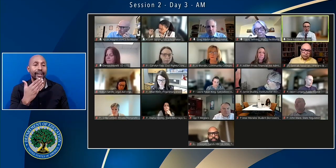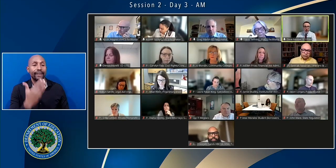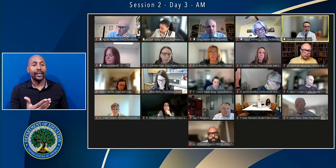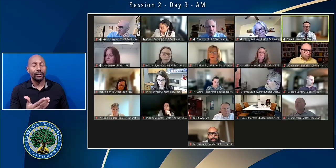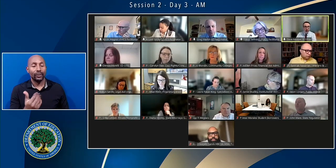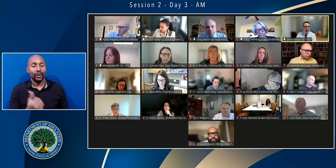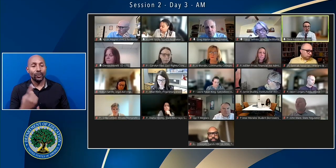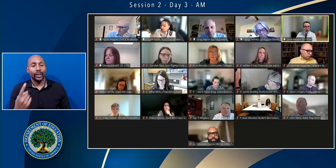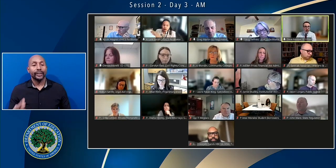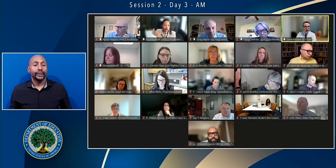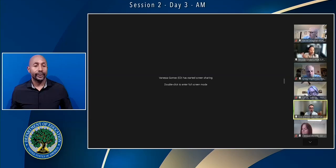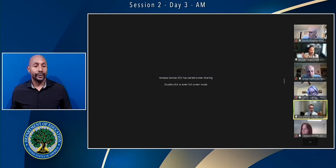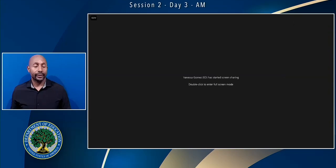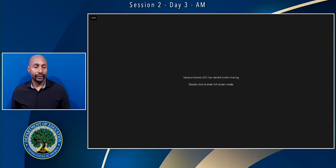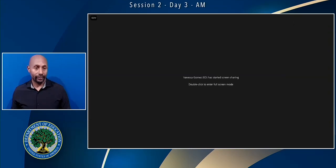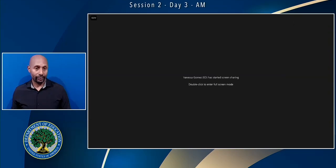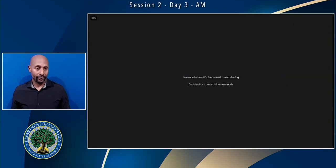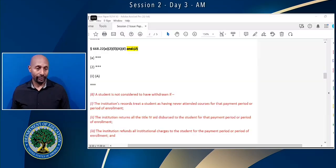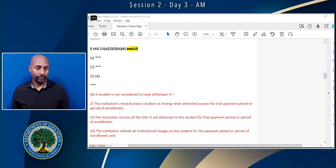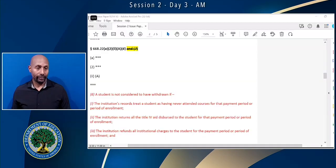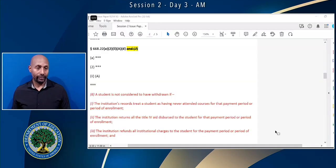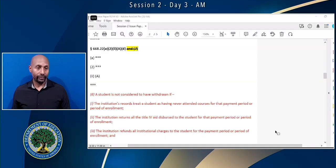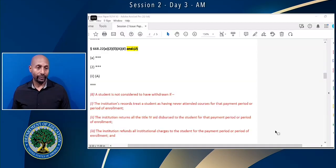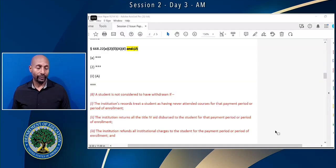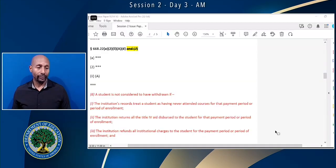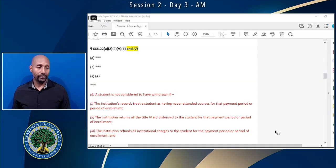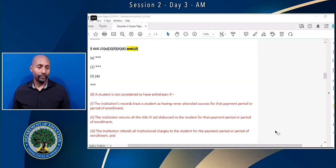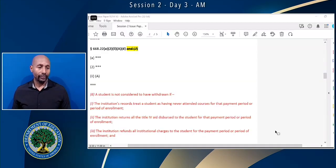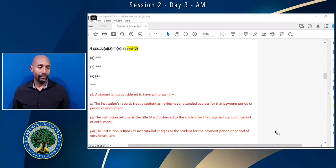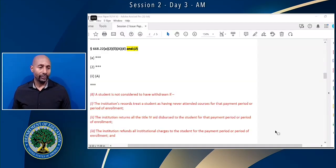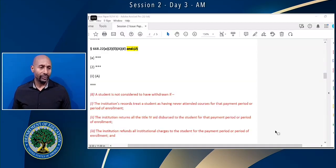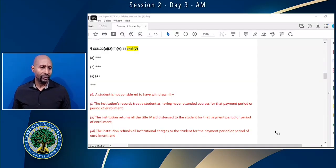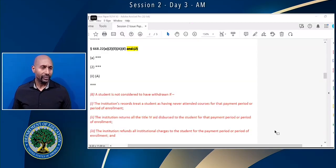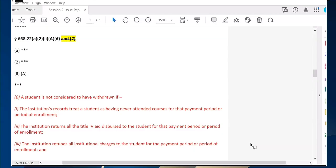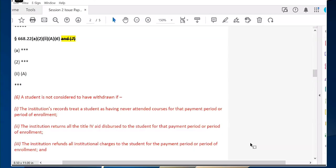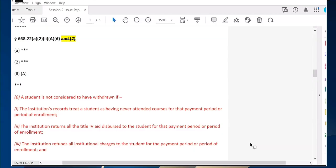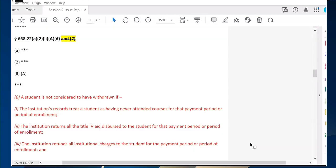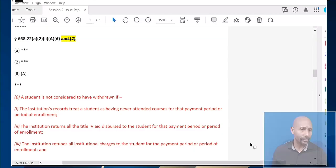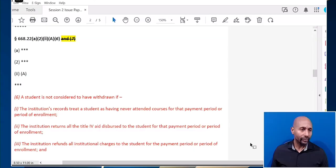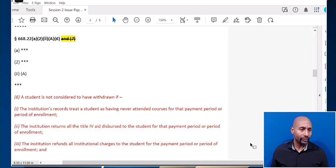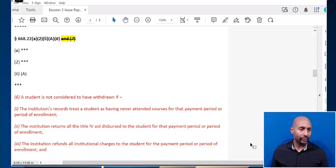And I think we can move on to the next item, which is the second exemption that